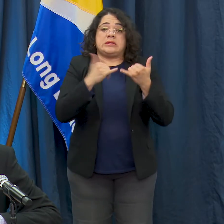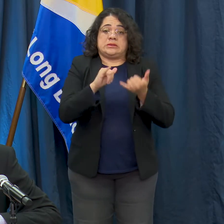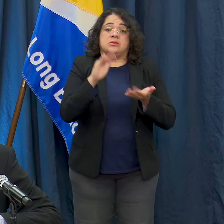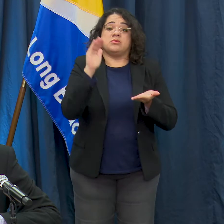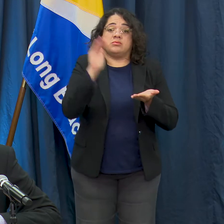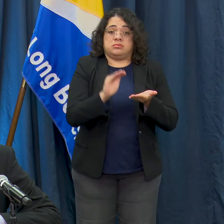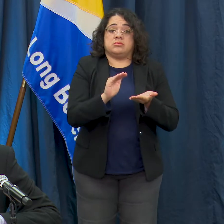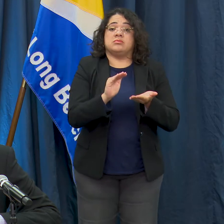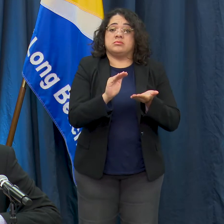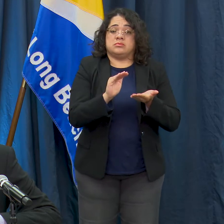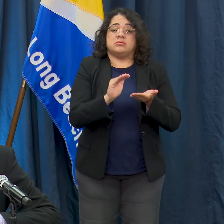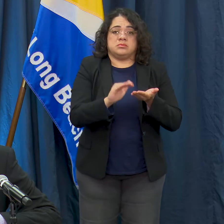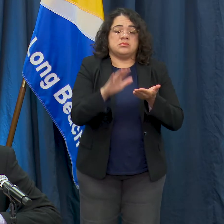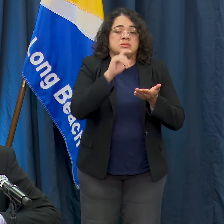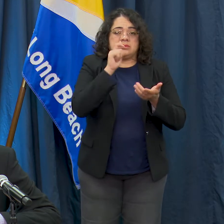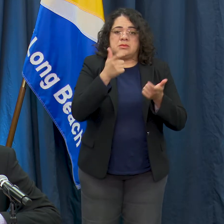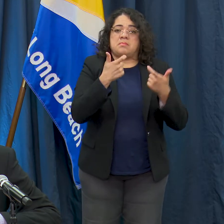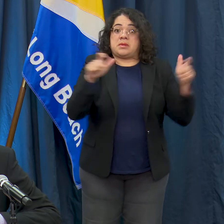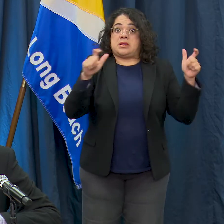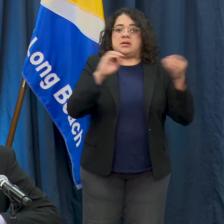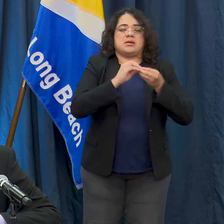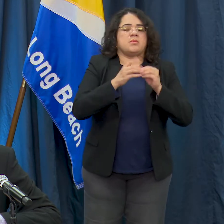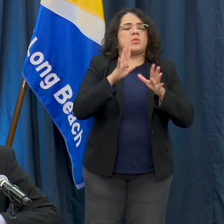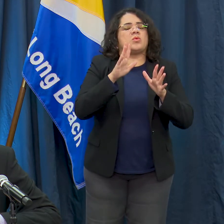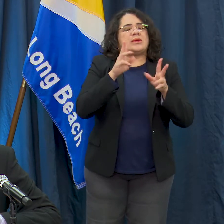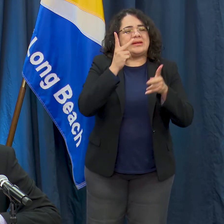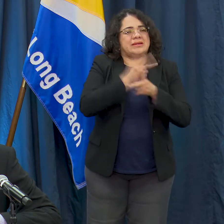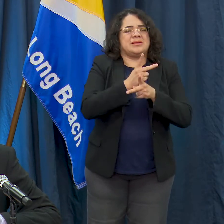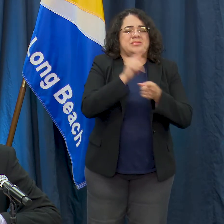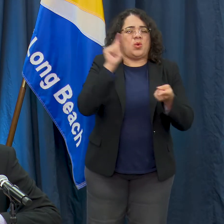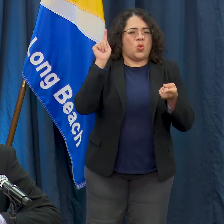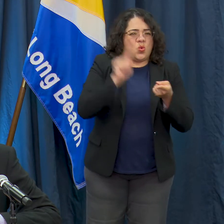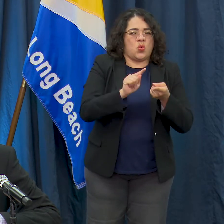number continues to stay low but we're very of course cautious as we